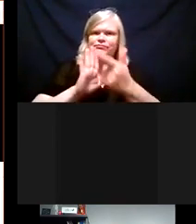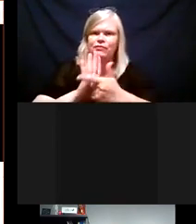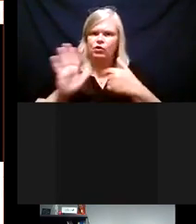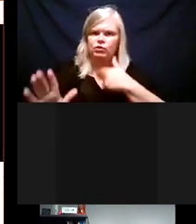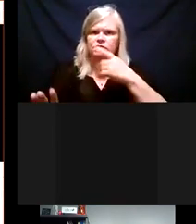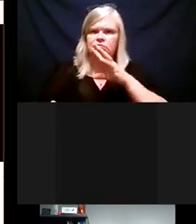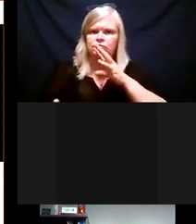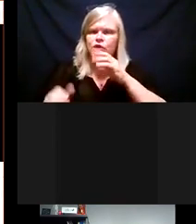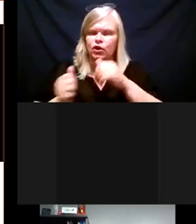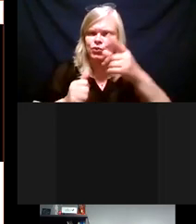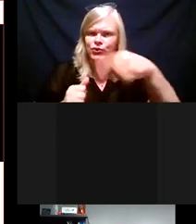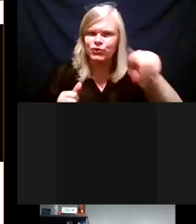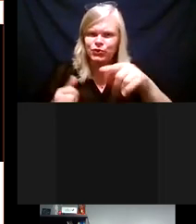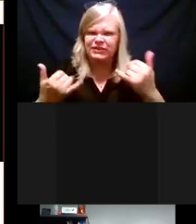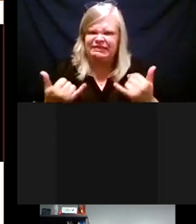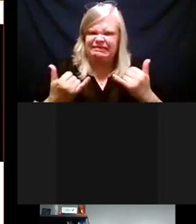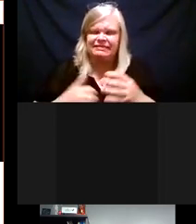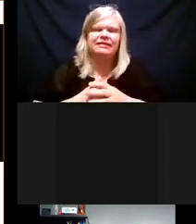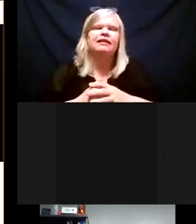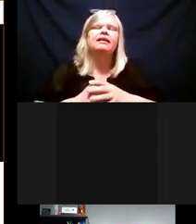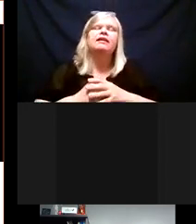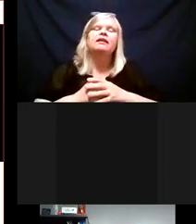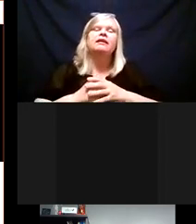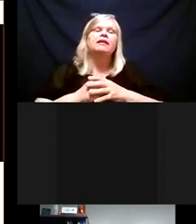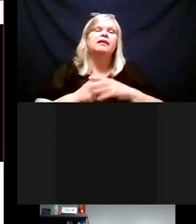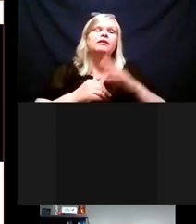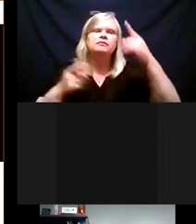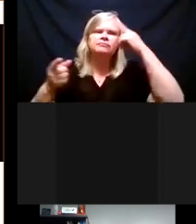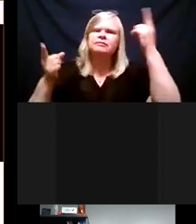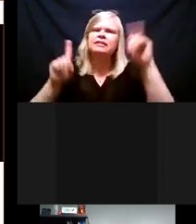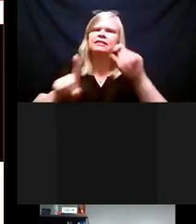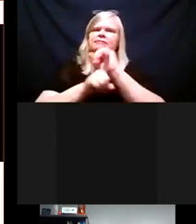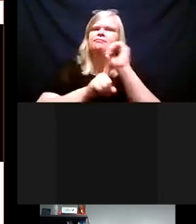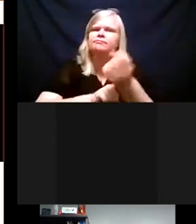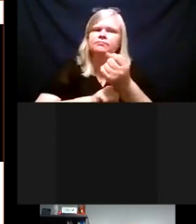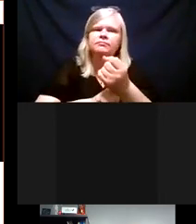SO CONSENT SCENARIO NUMBER 1. JAMIE IS 13.